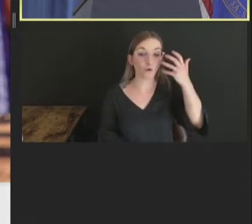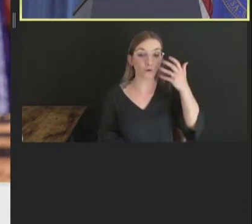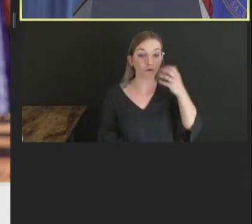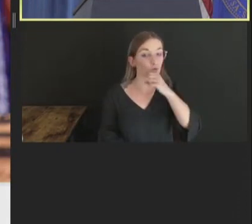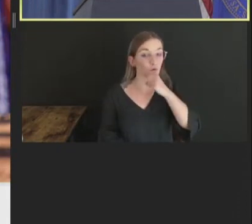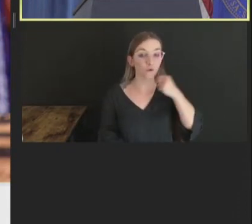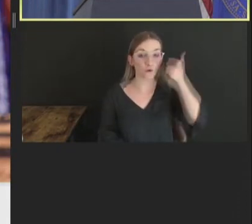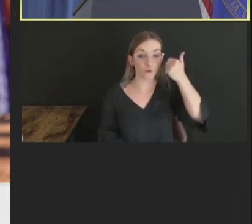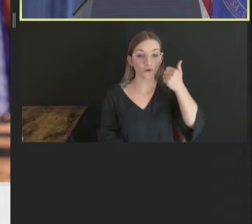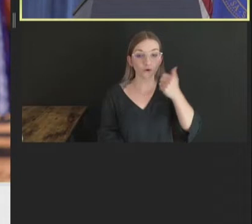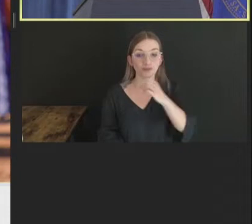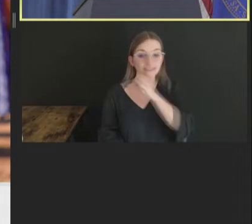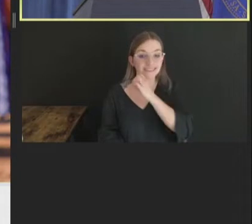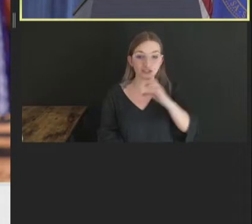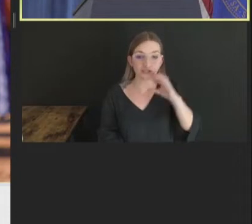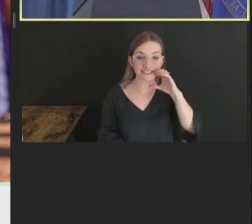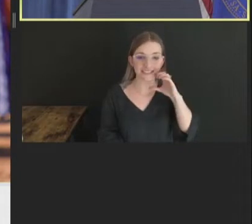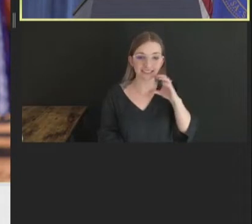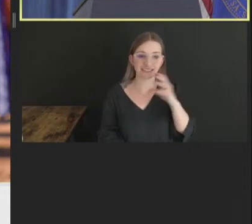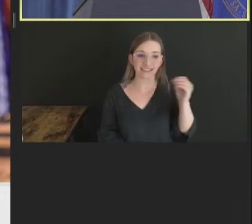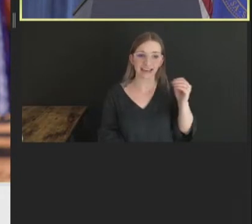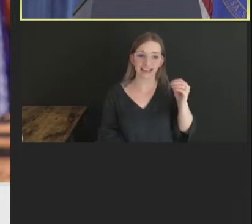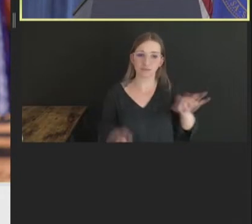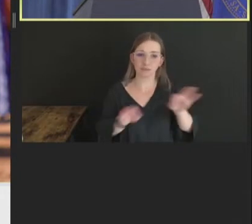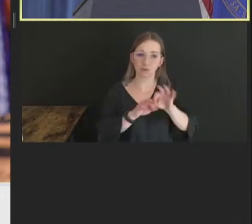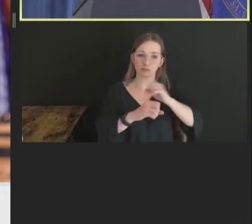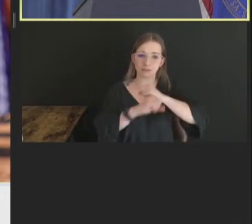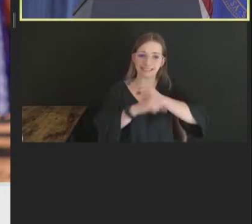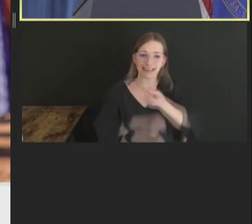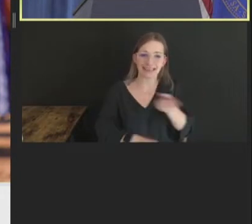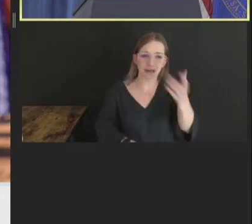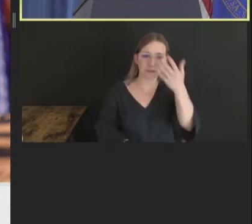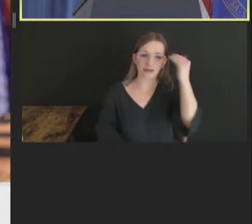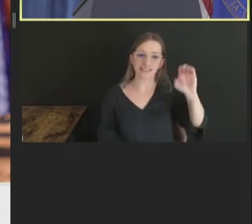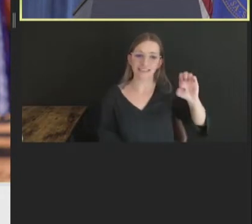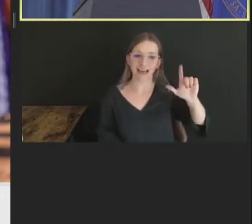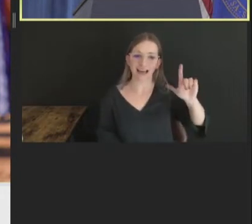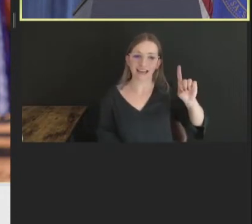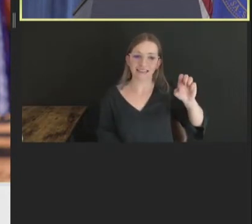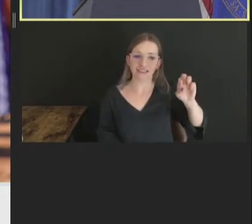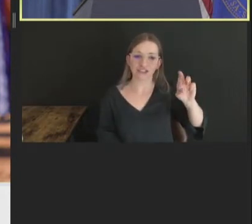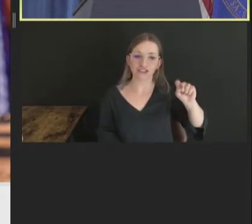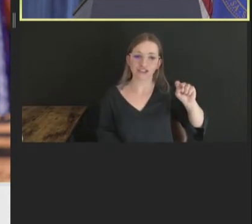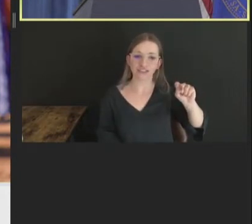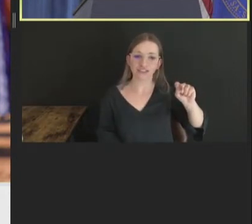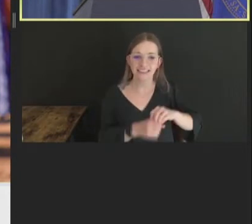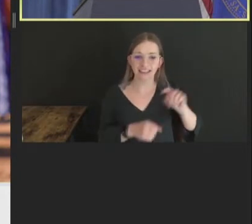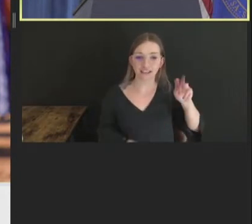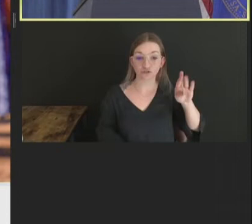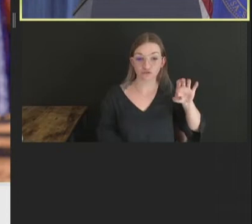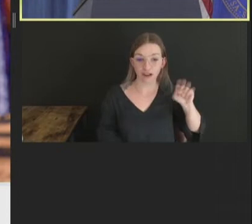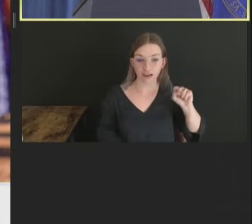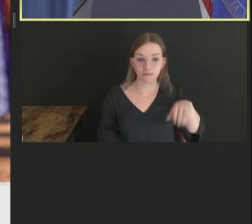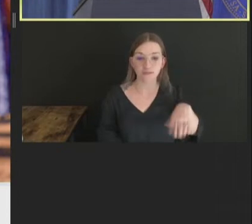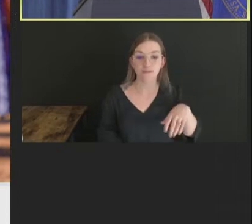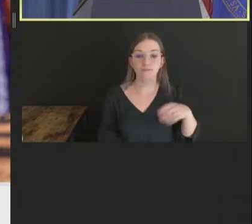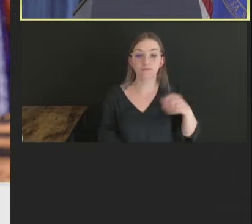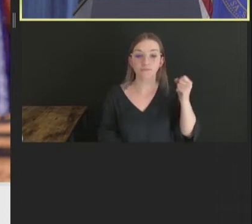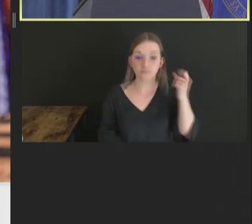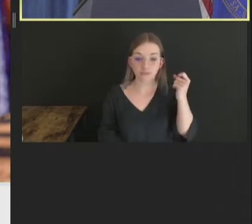really, across our state. And then the tribes, of course 22 tribes are 22 different communities,